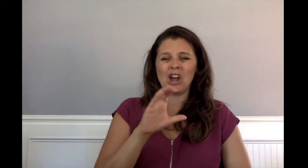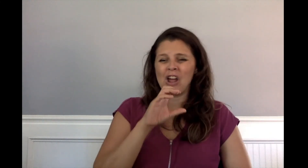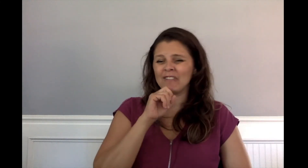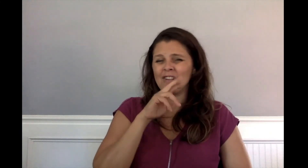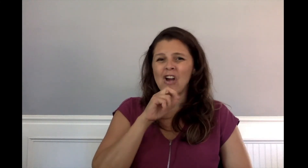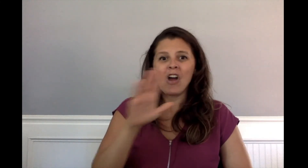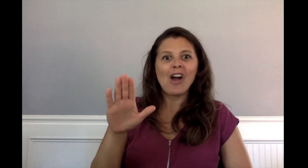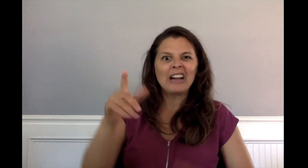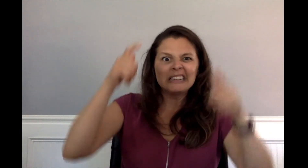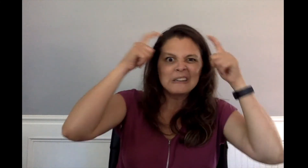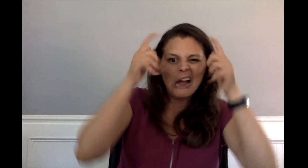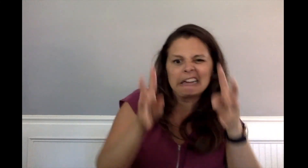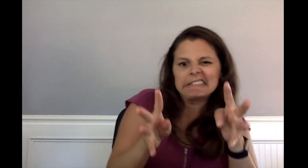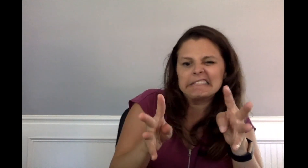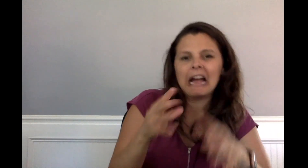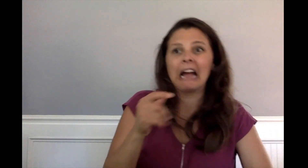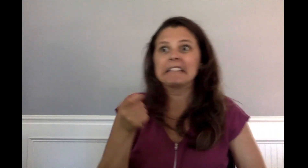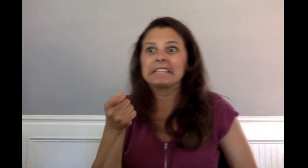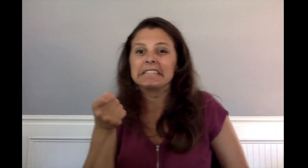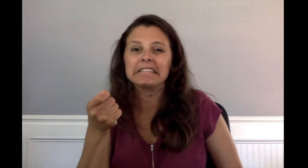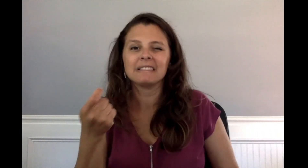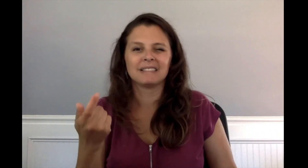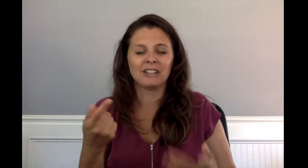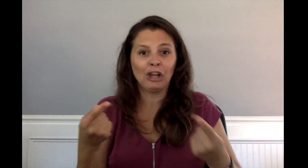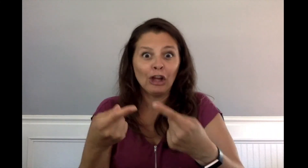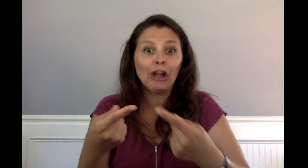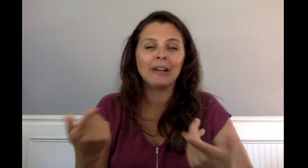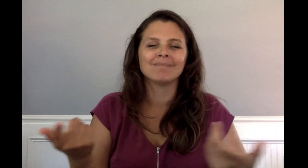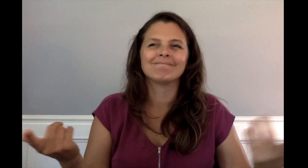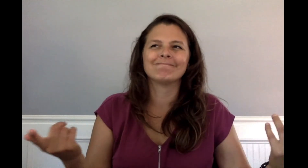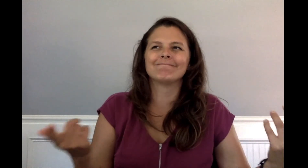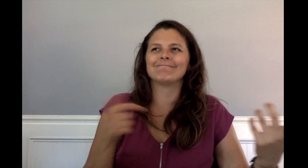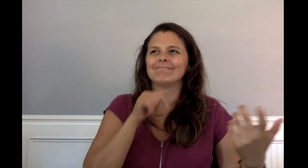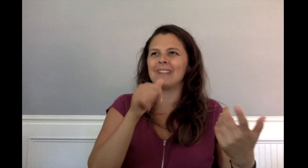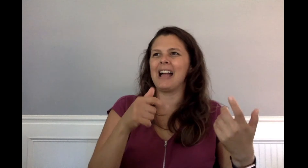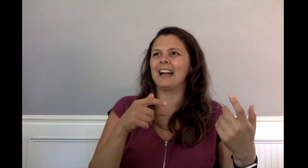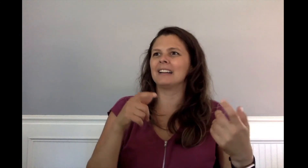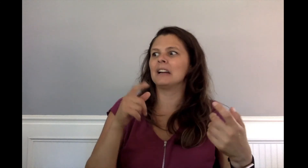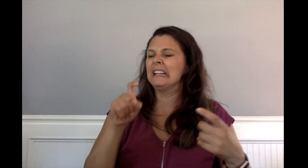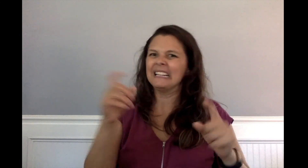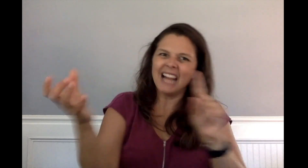but Charlie's key and Frog's tiara were only for protection.